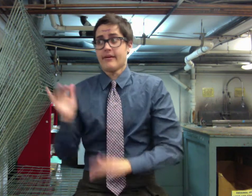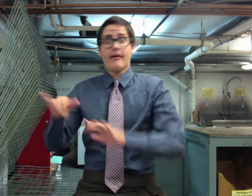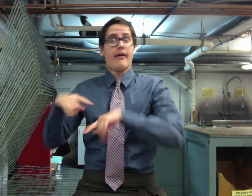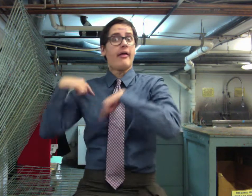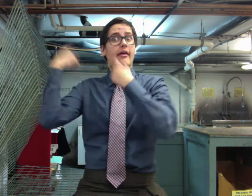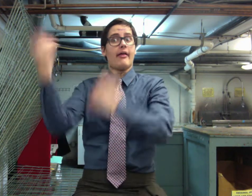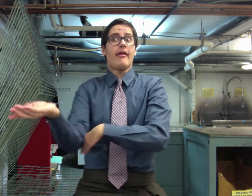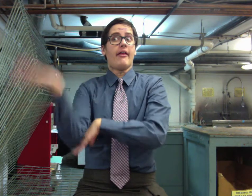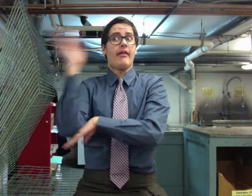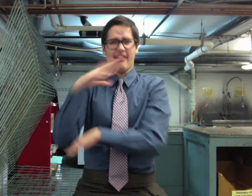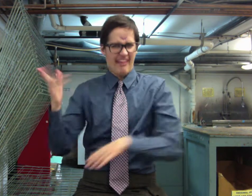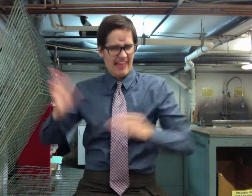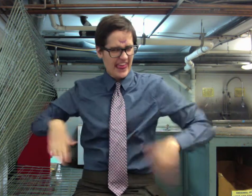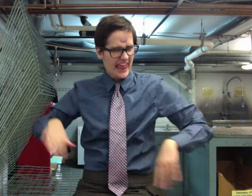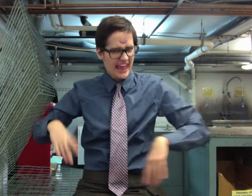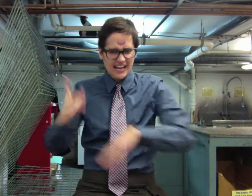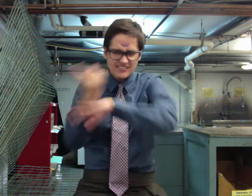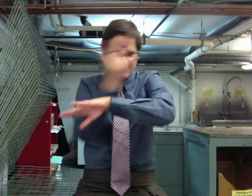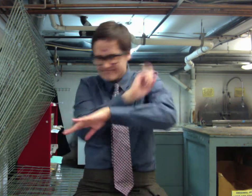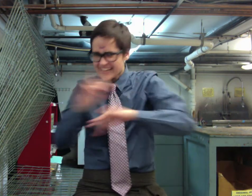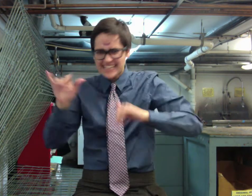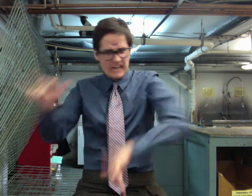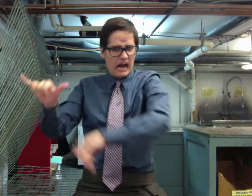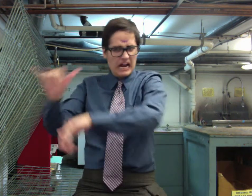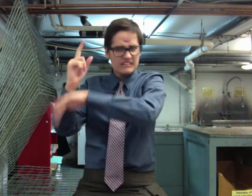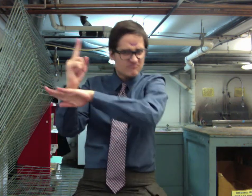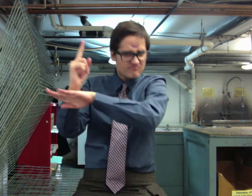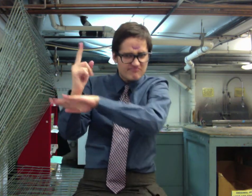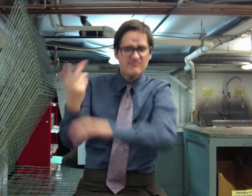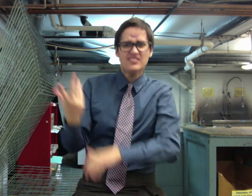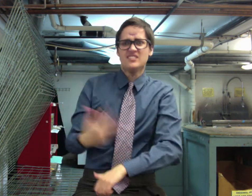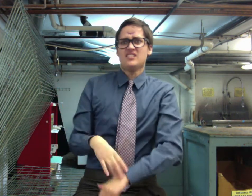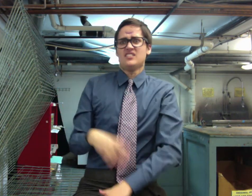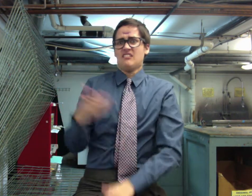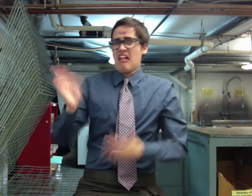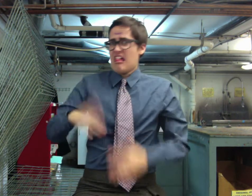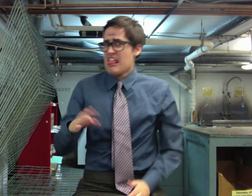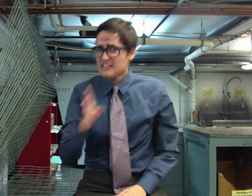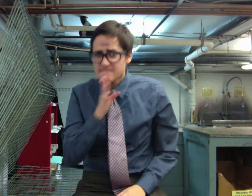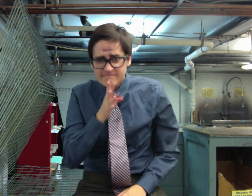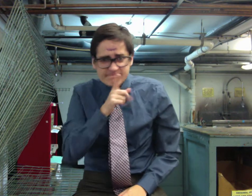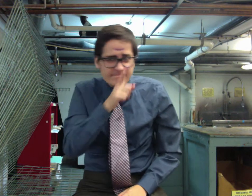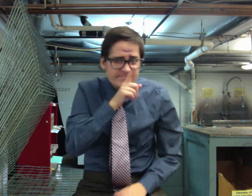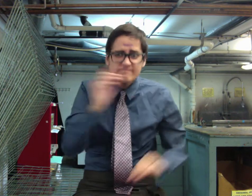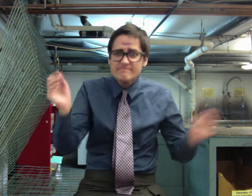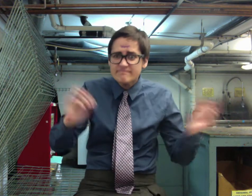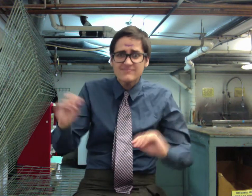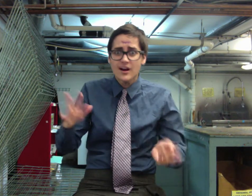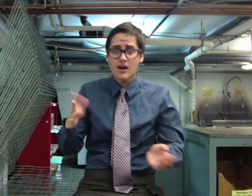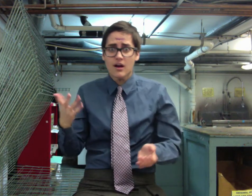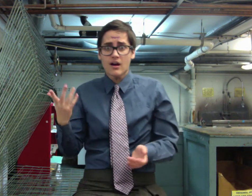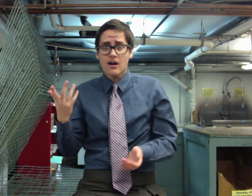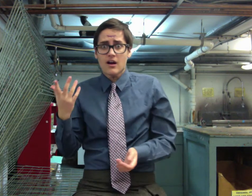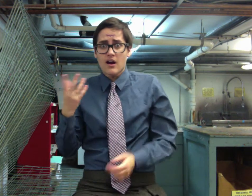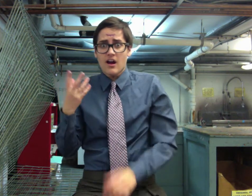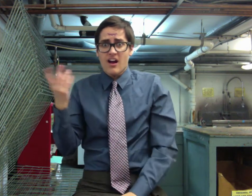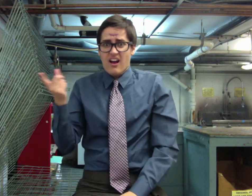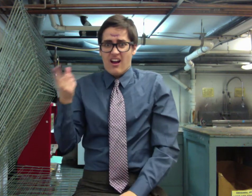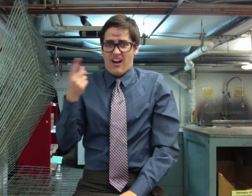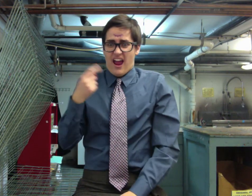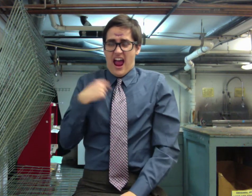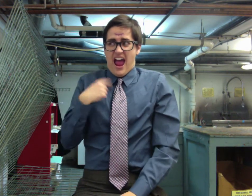studio this morning. He has not moved, nor spoken, since then-- and I'll be